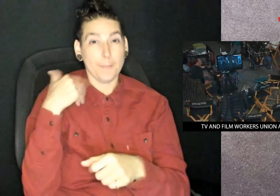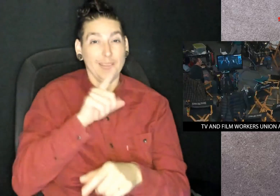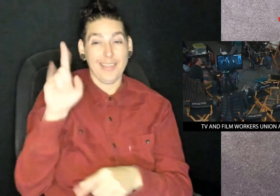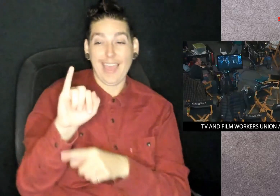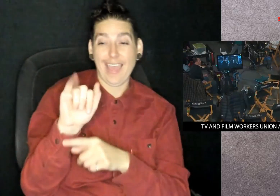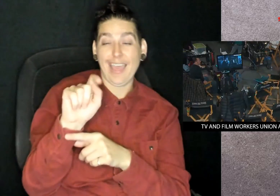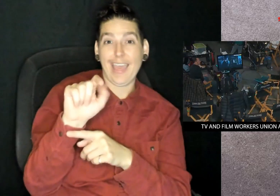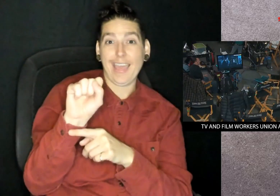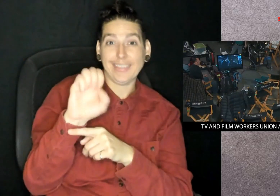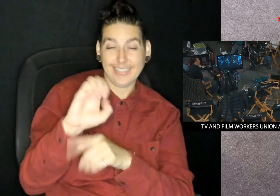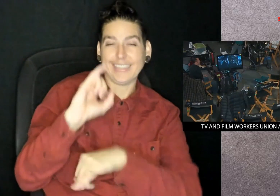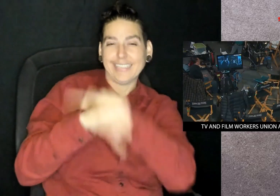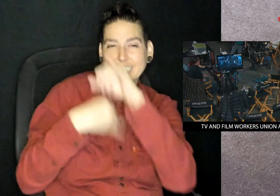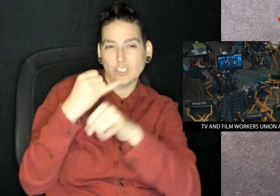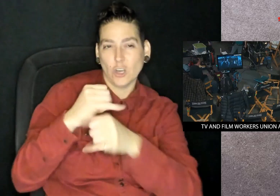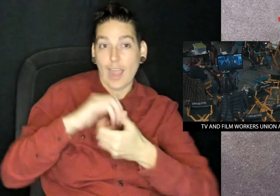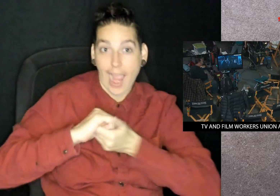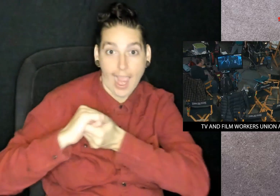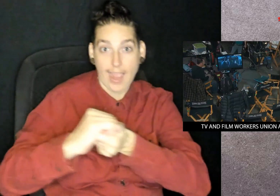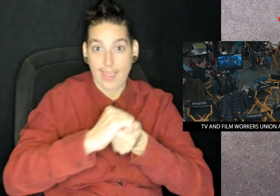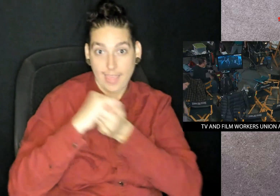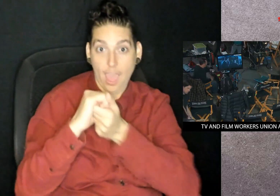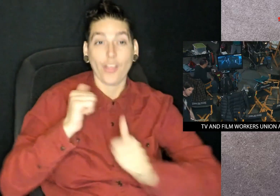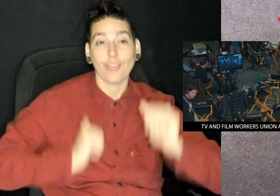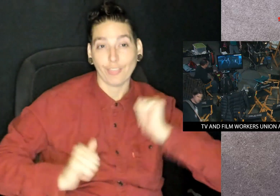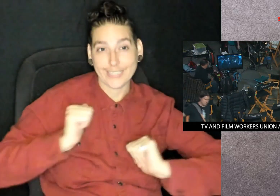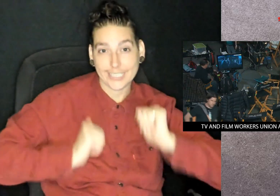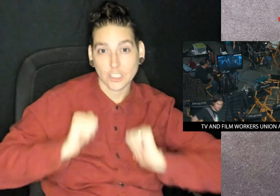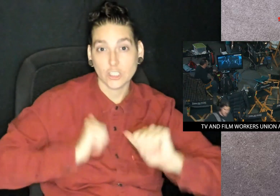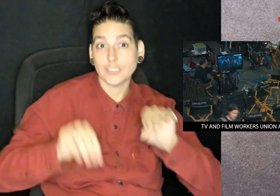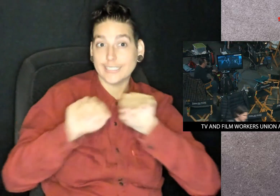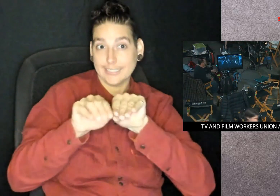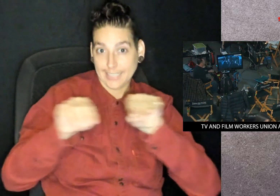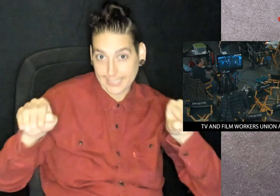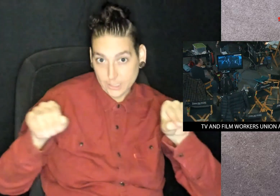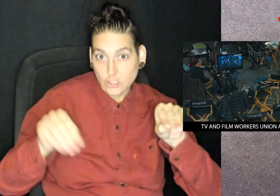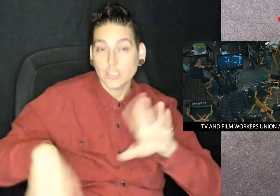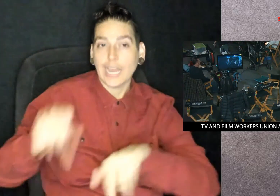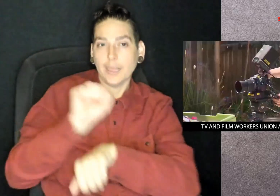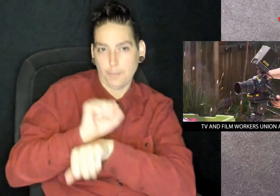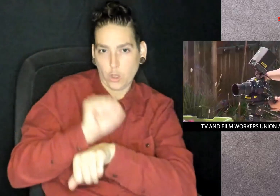in a near unanimous vote members of the international alliance of